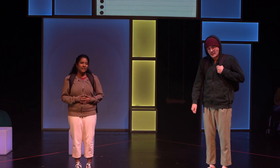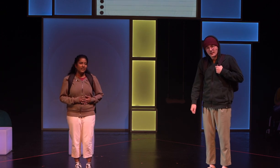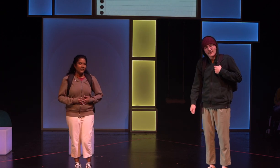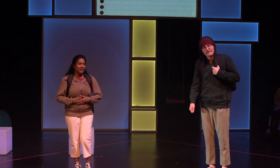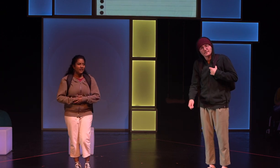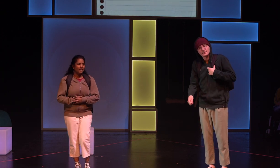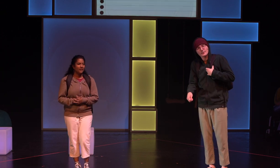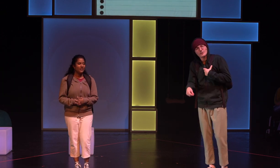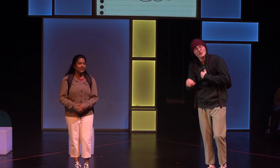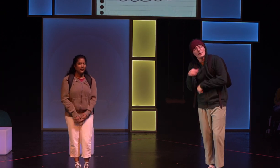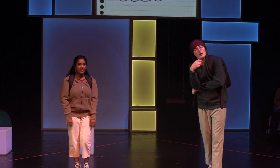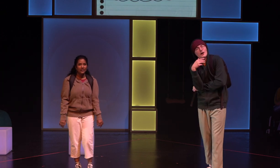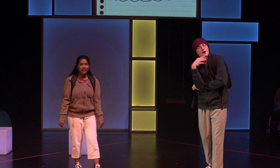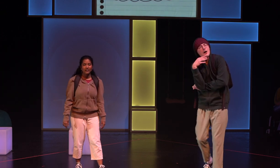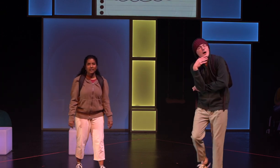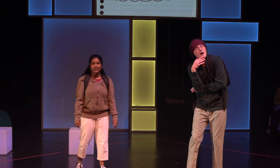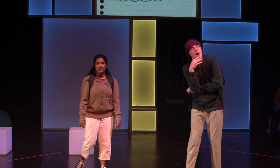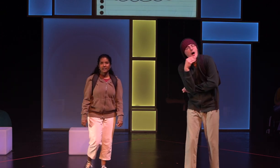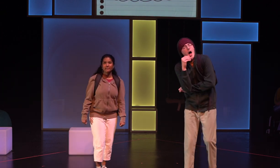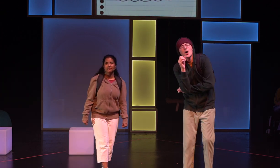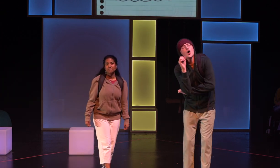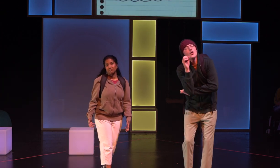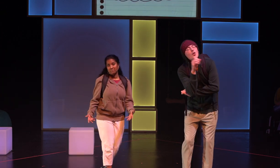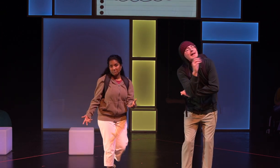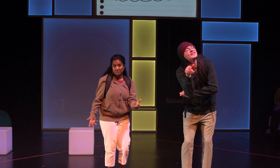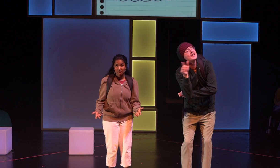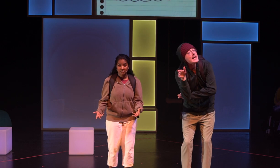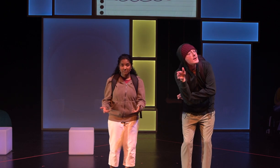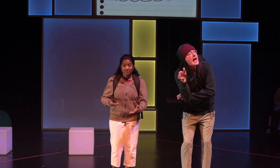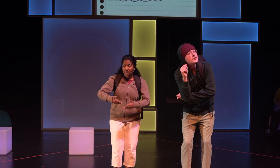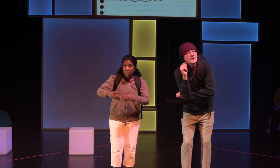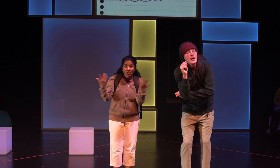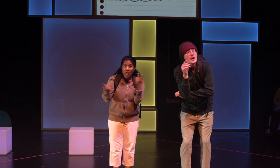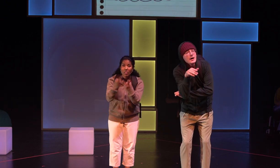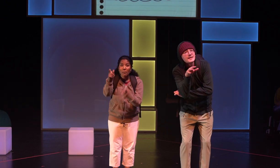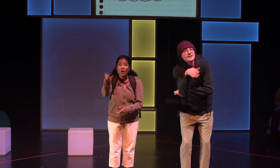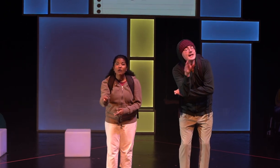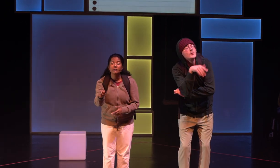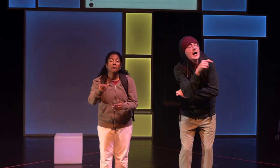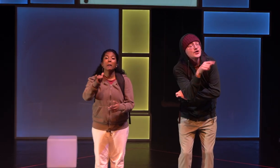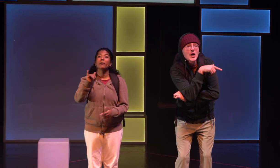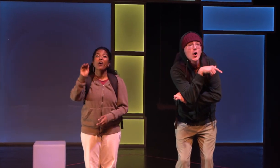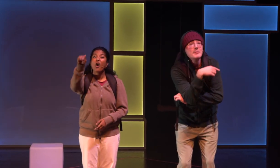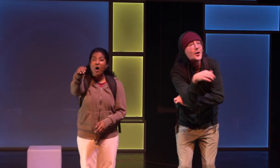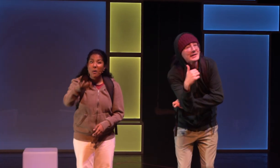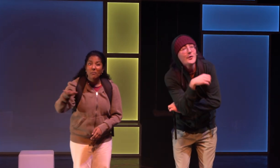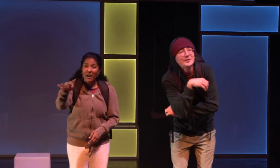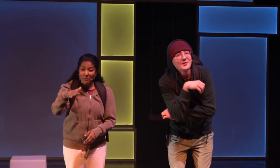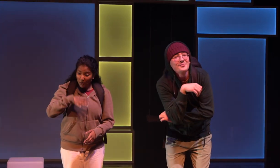'Well is there anyone else? Is there anyone else at home who might like something?'